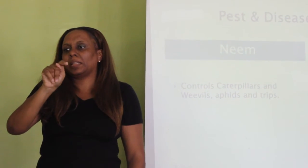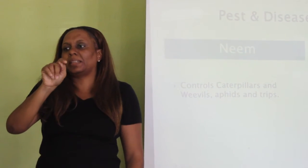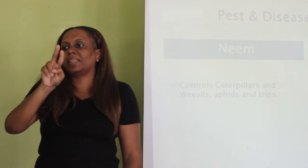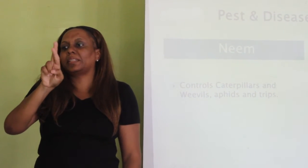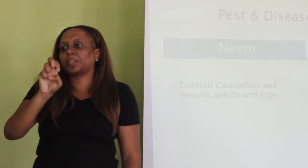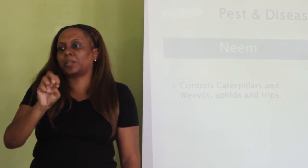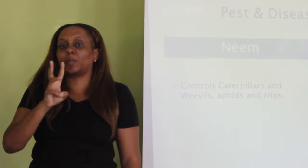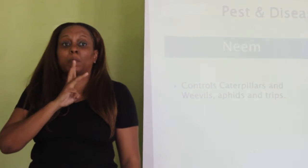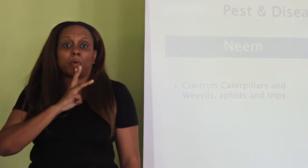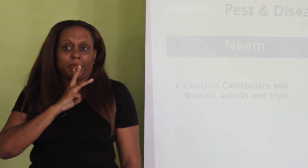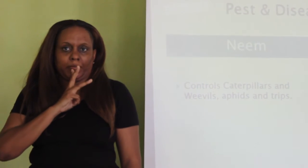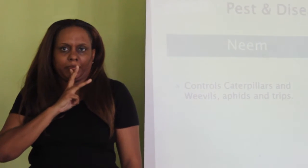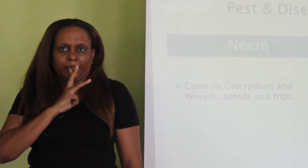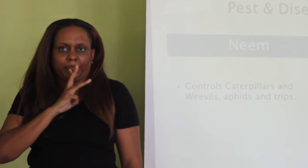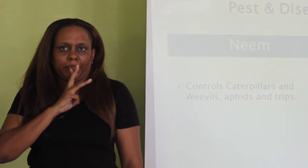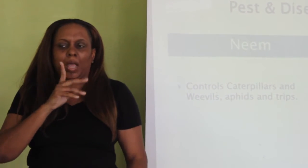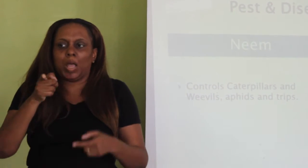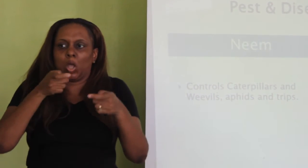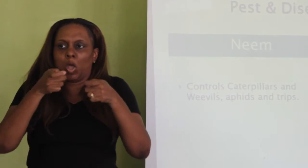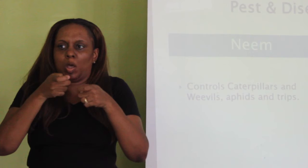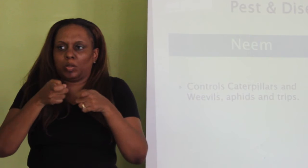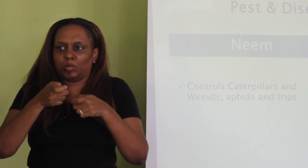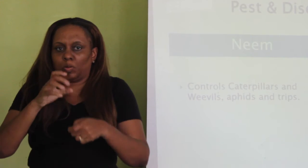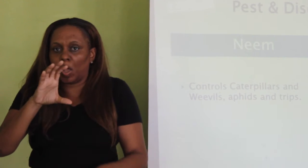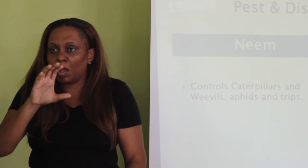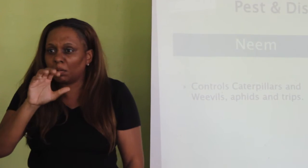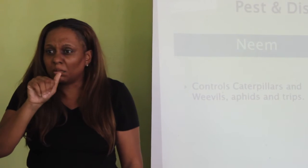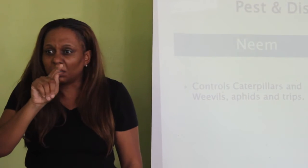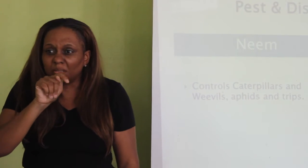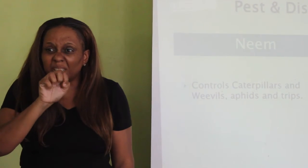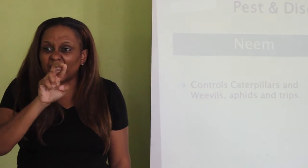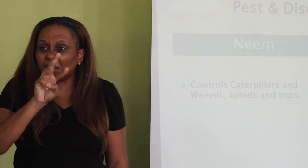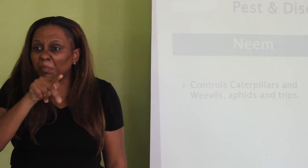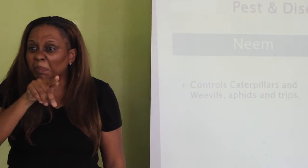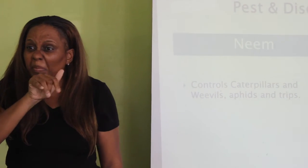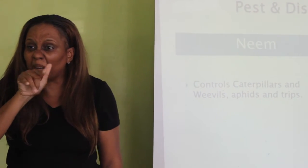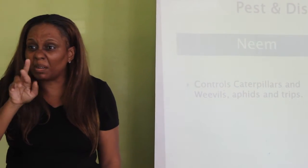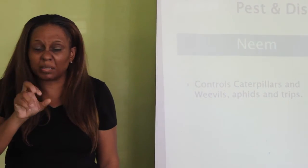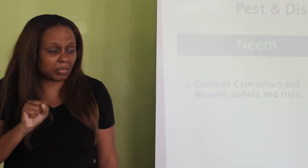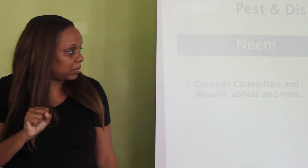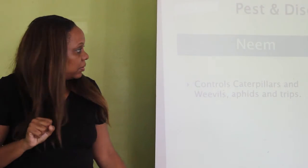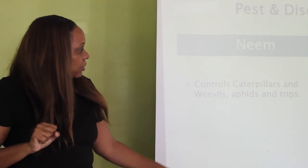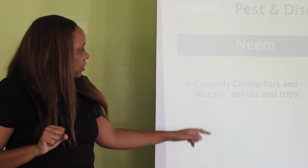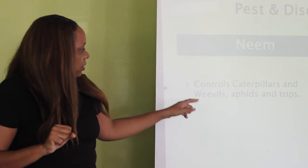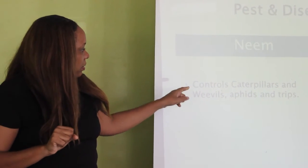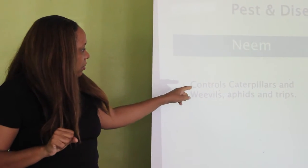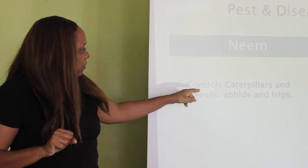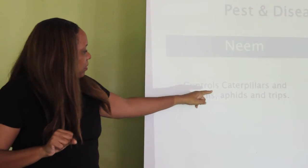bitter and it controls caterpillars rivers and earphones a lot of people even put it in their